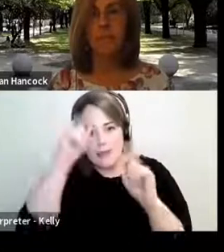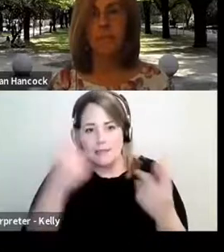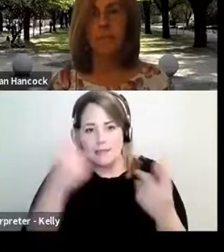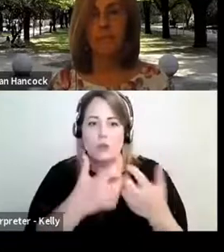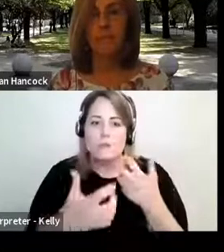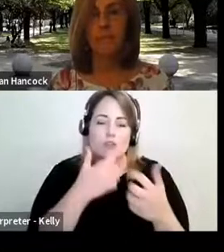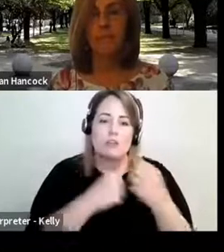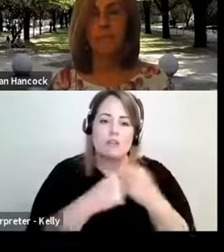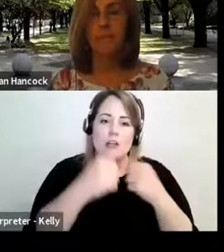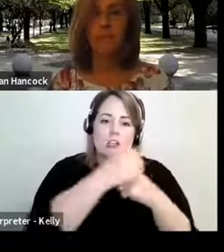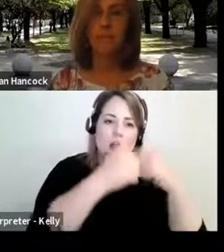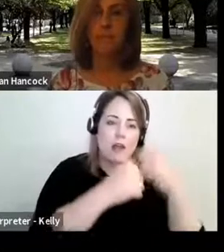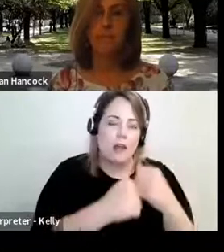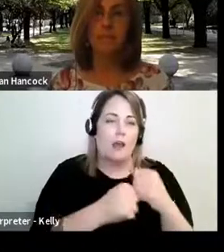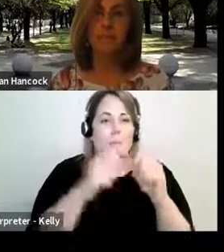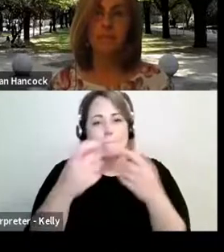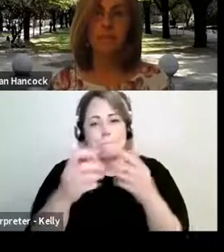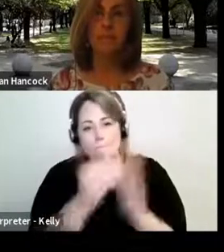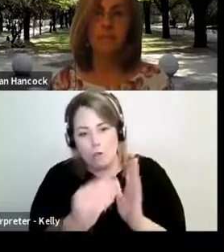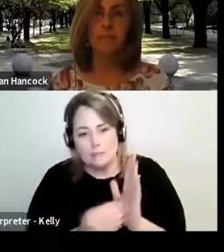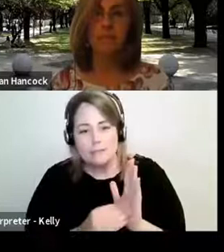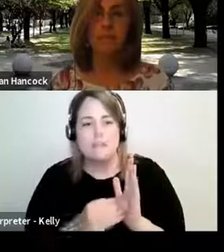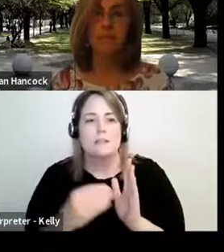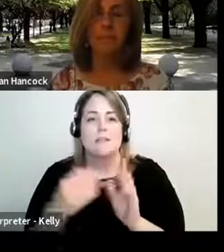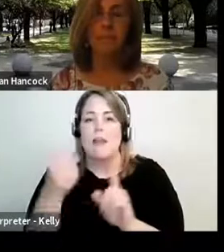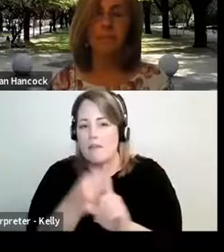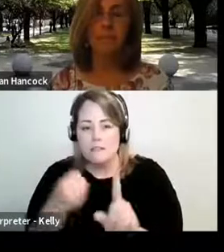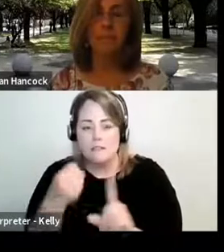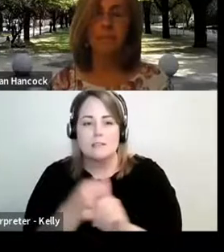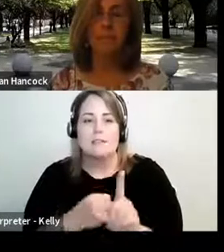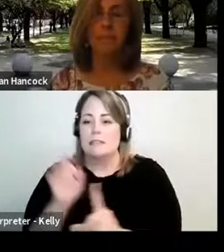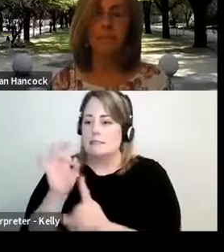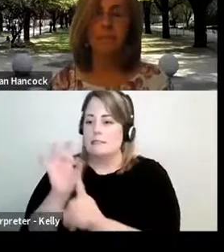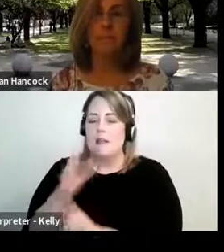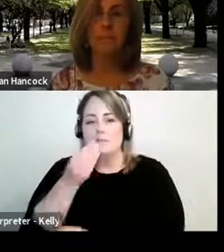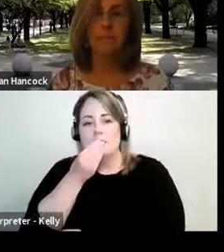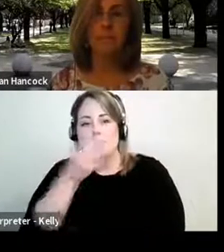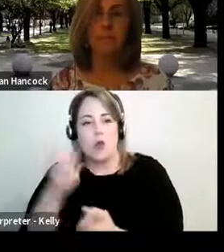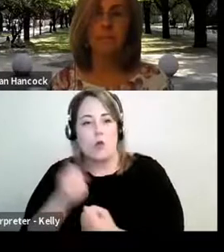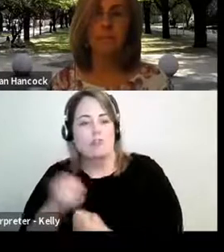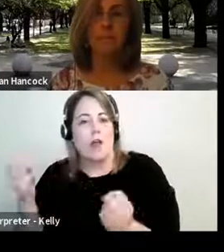We have different resources around advocacy and self-disclosure, and also around employment,